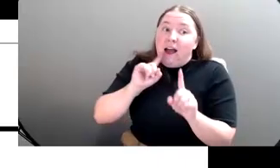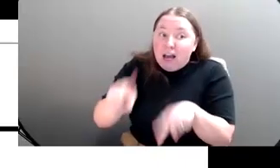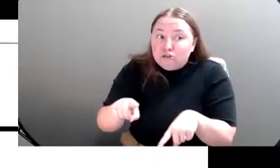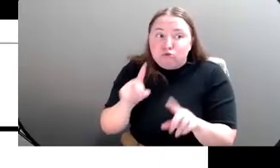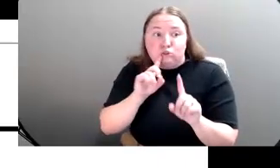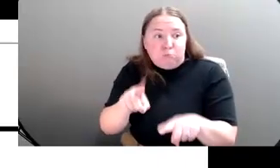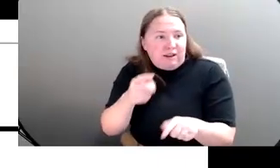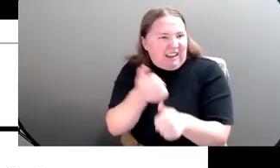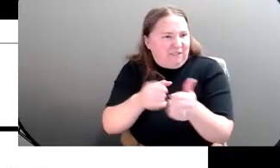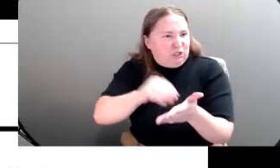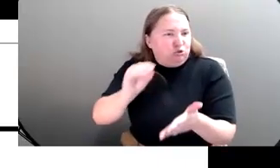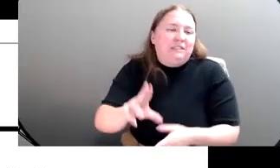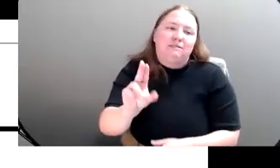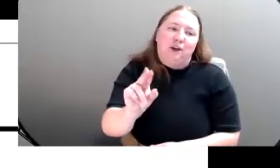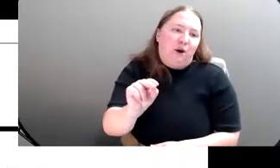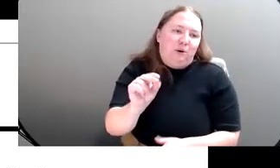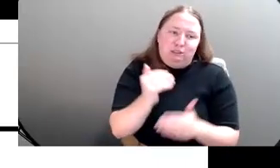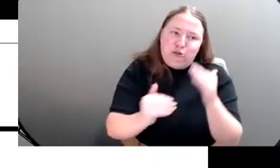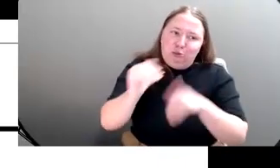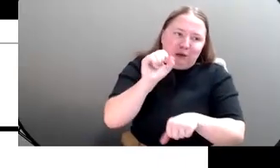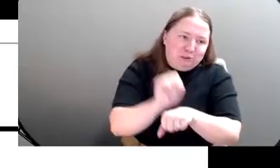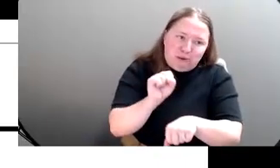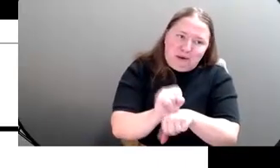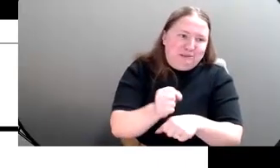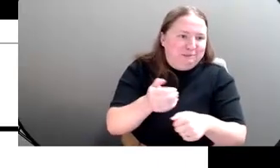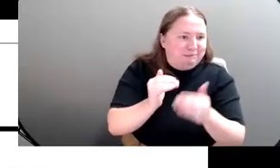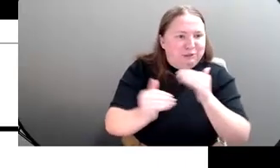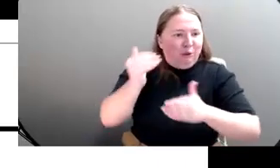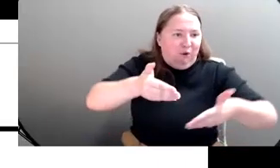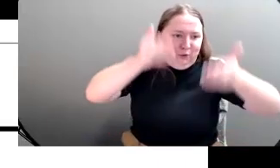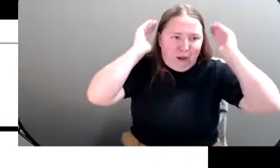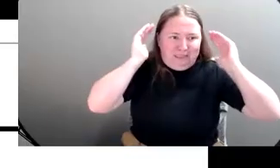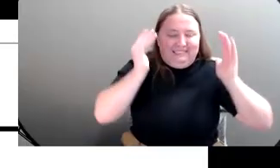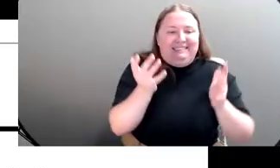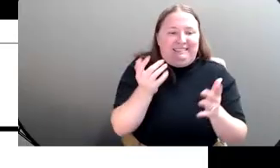to every single student that is just way too much and too overwhelming for us and probably for them too.